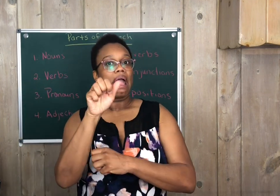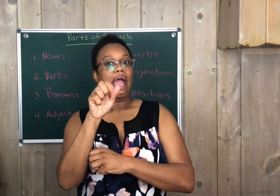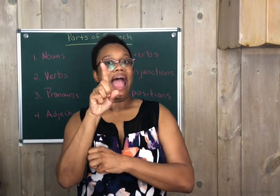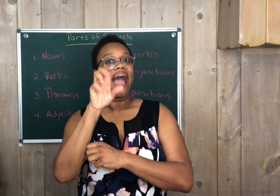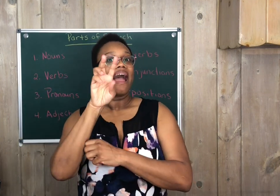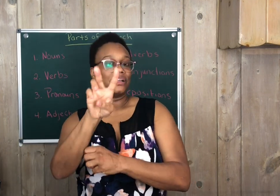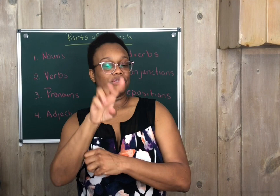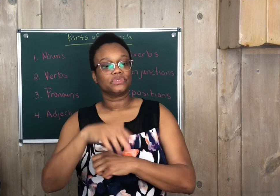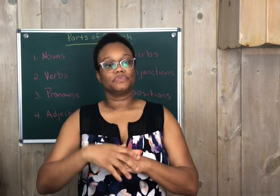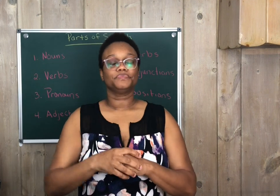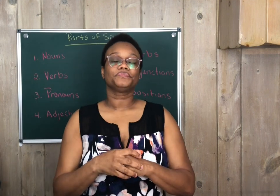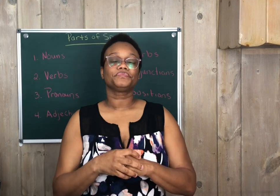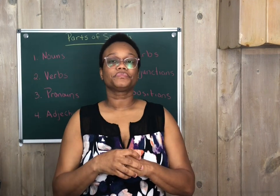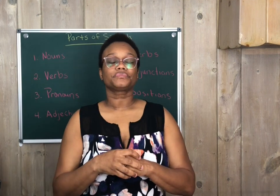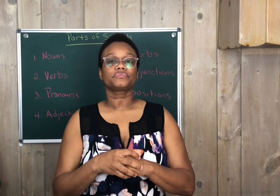very is an adverb or